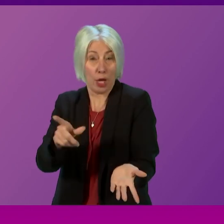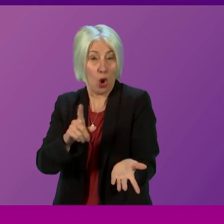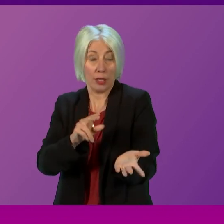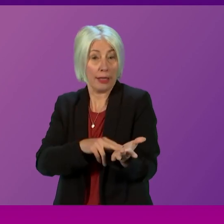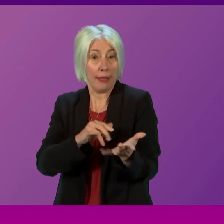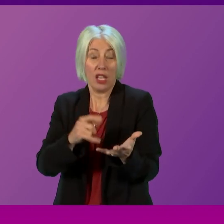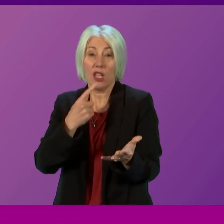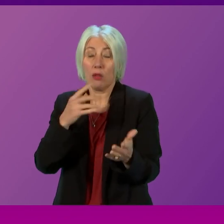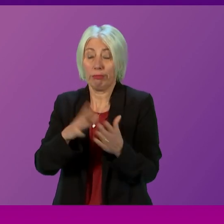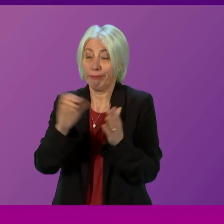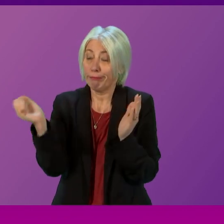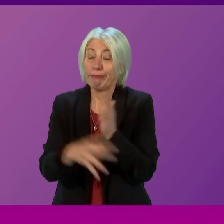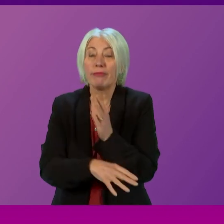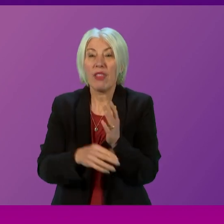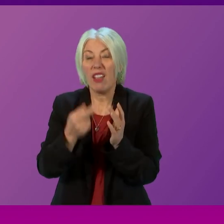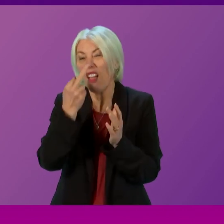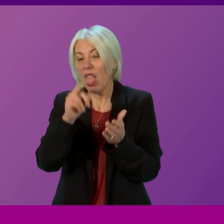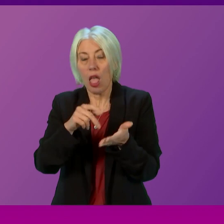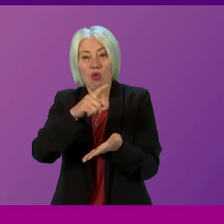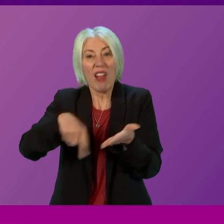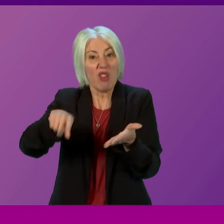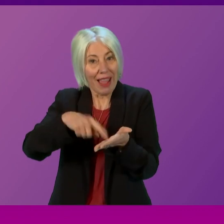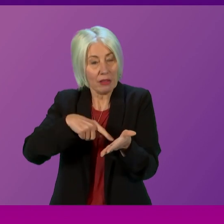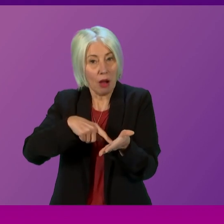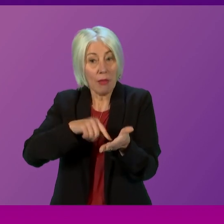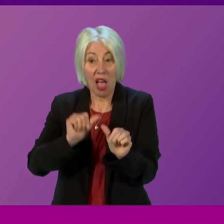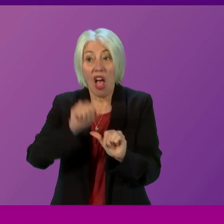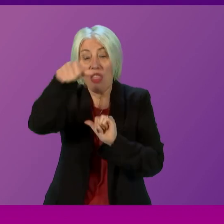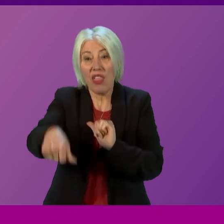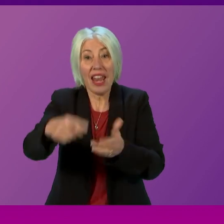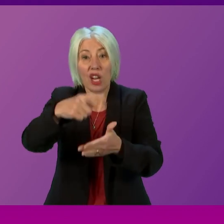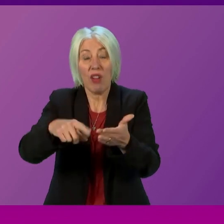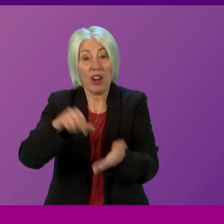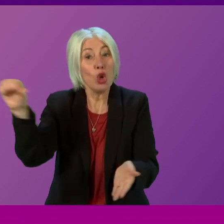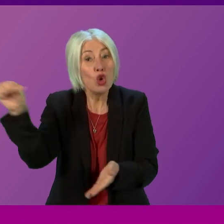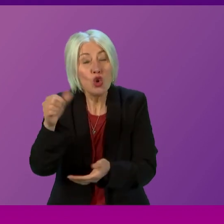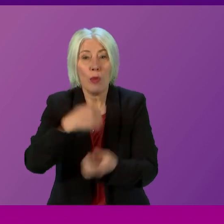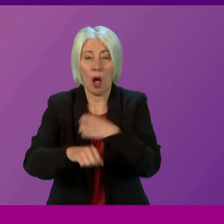facto referendum and make the next election all about her record on Scotland’s schools?